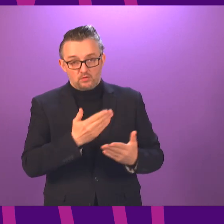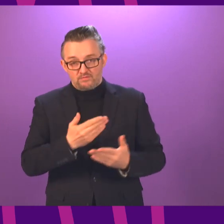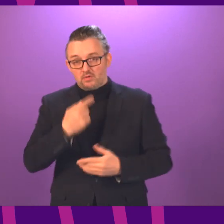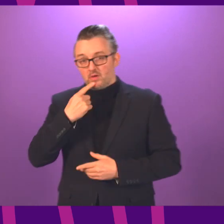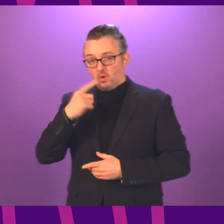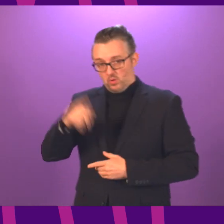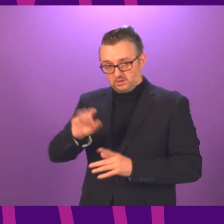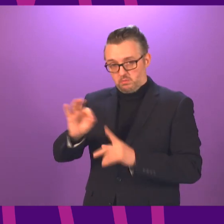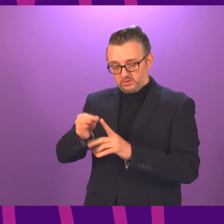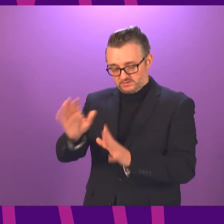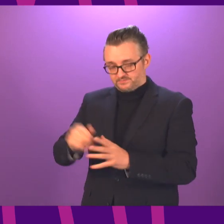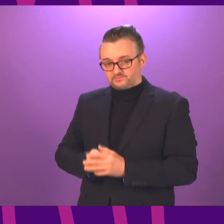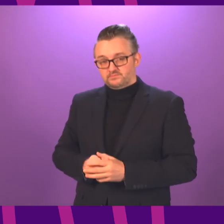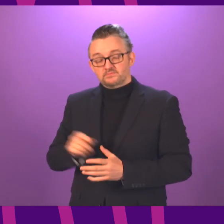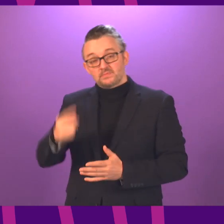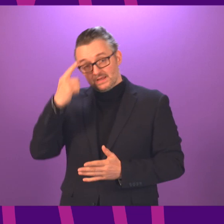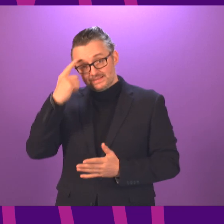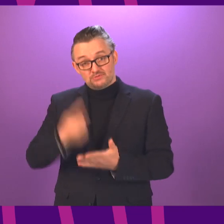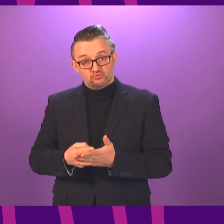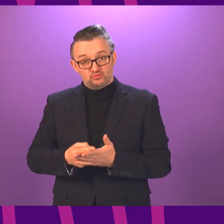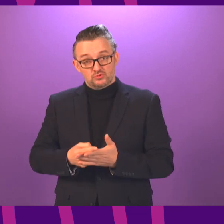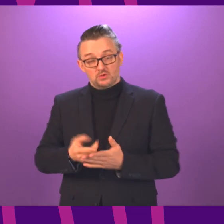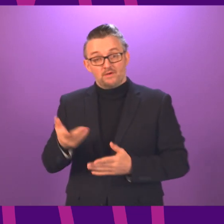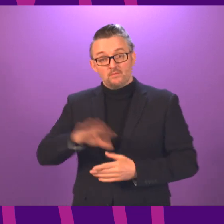I say for information that the decision was taken by the Scottish Parliamentary Corporate